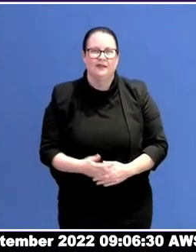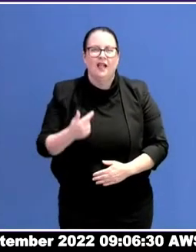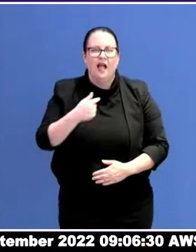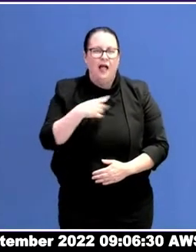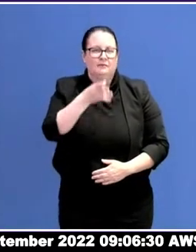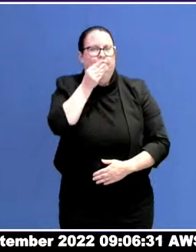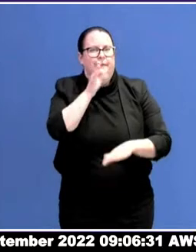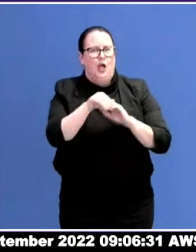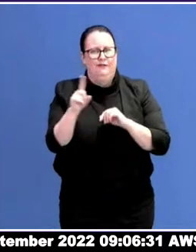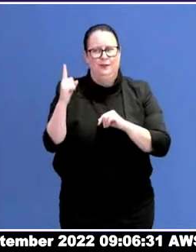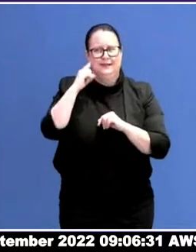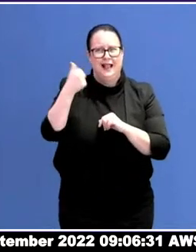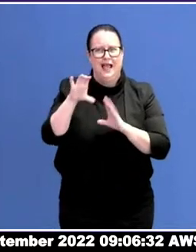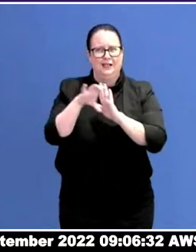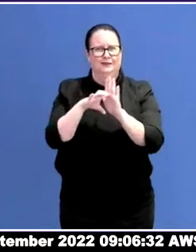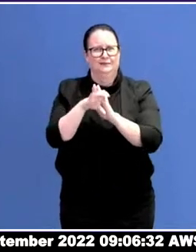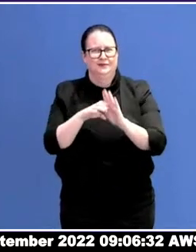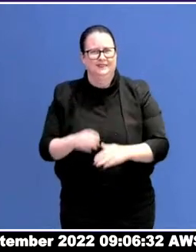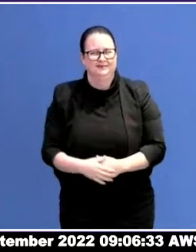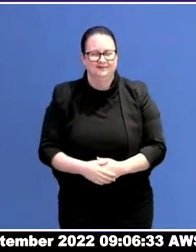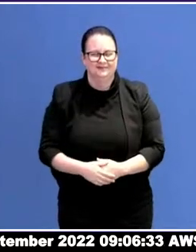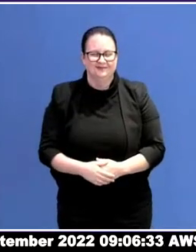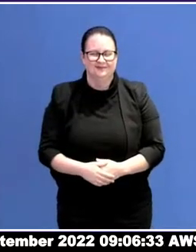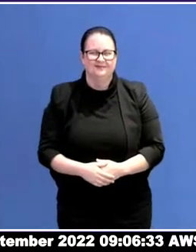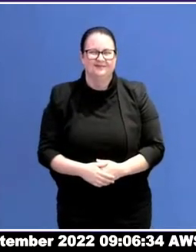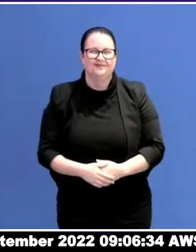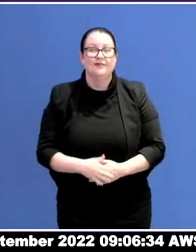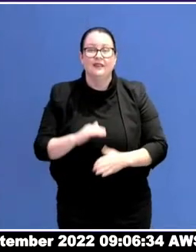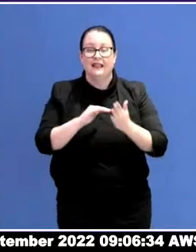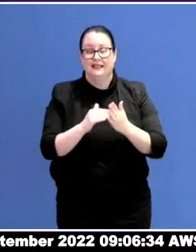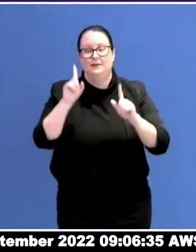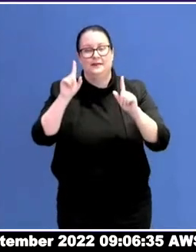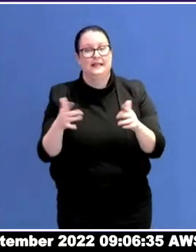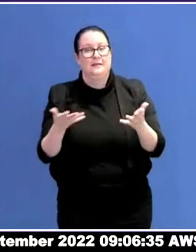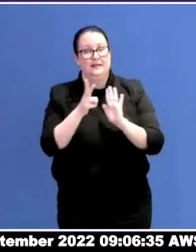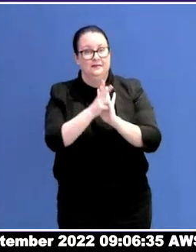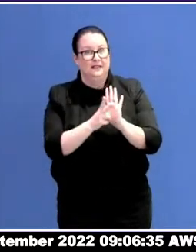Might I then proceed to the playing of the pre-recorded evidence. Yes. (Video played)